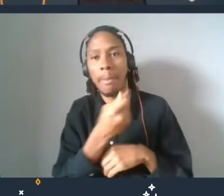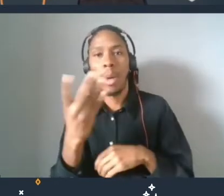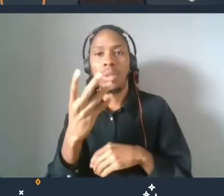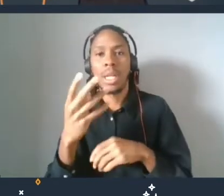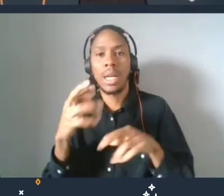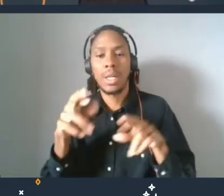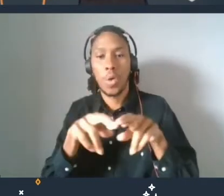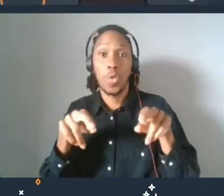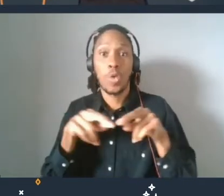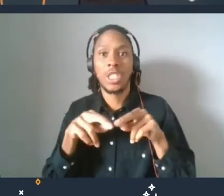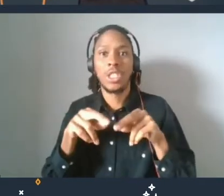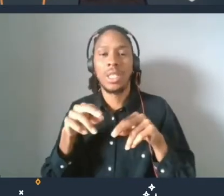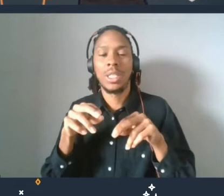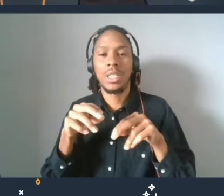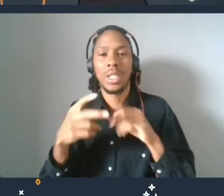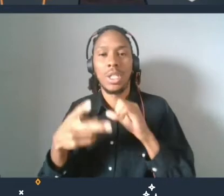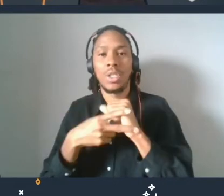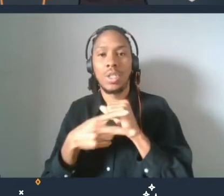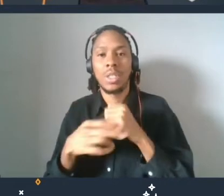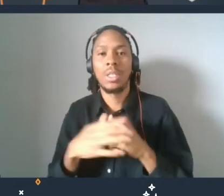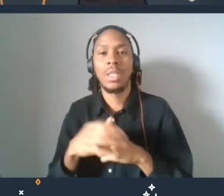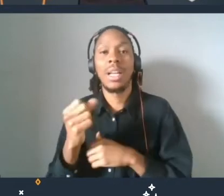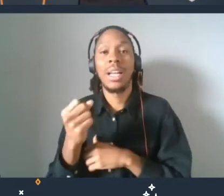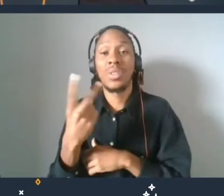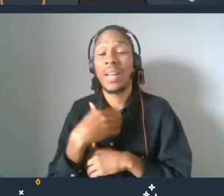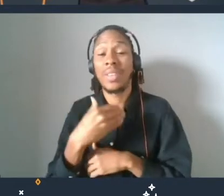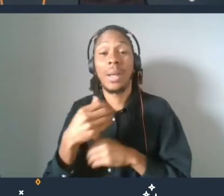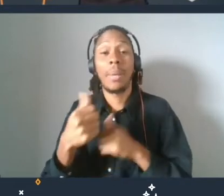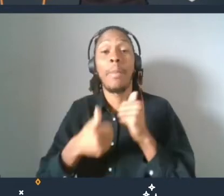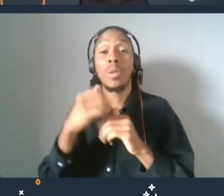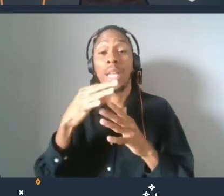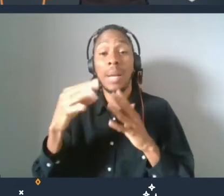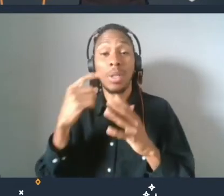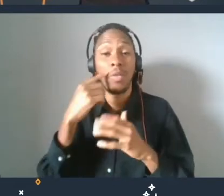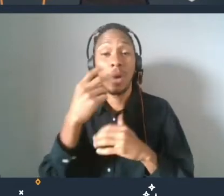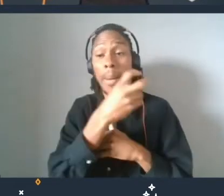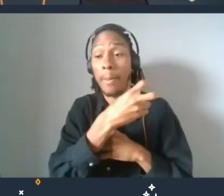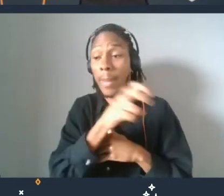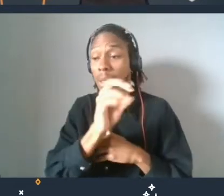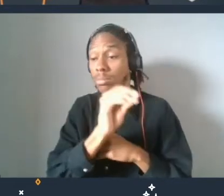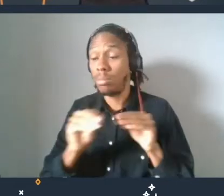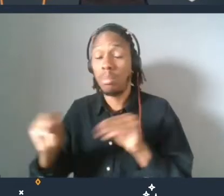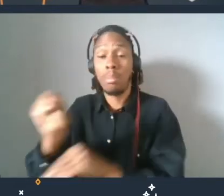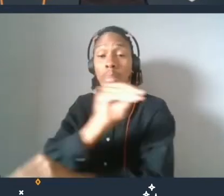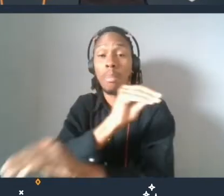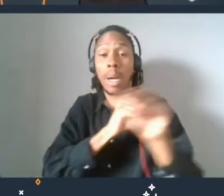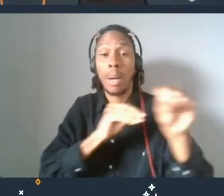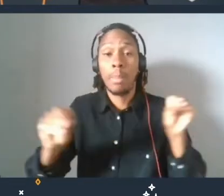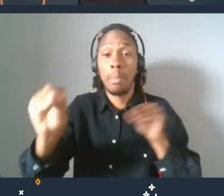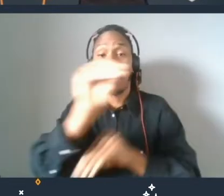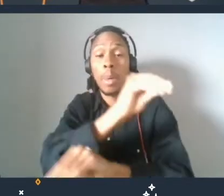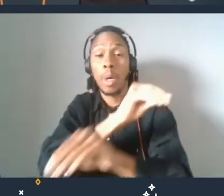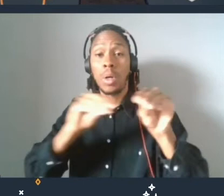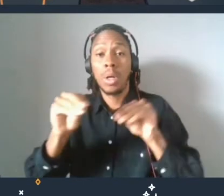S3 has the most options for migrating data. We have over 17 different ways to get data in and out of the cloud depending on where the data is